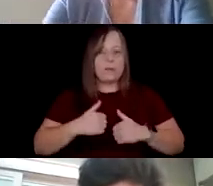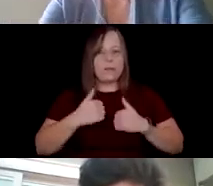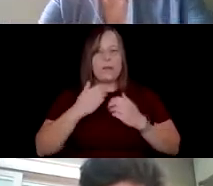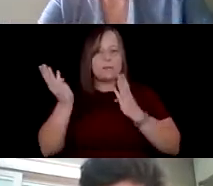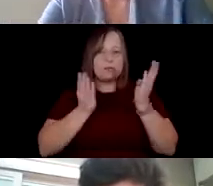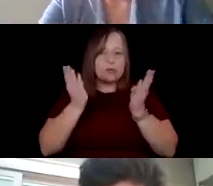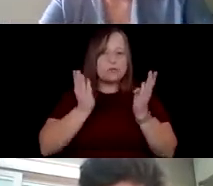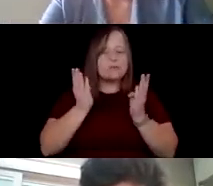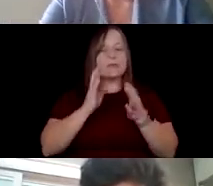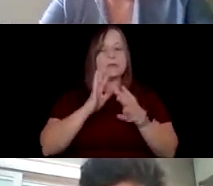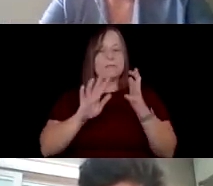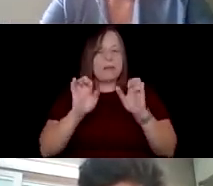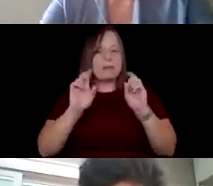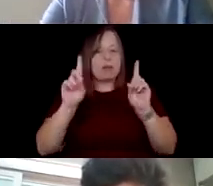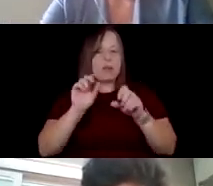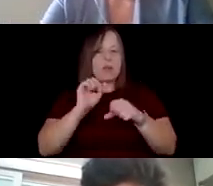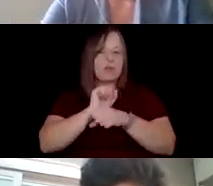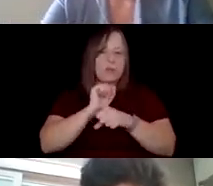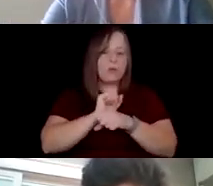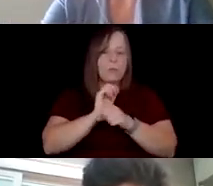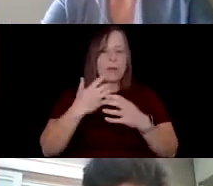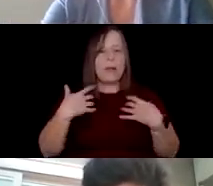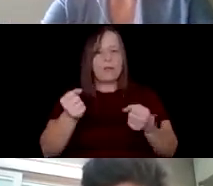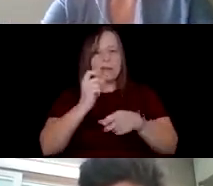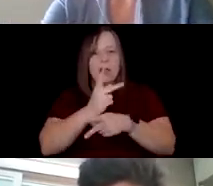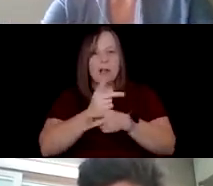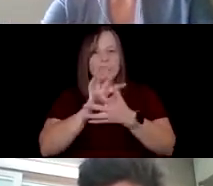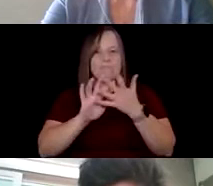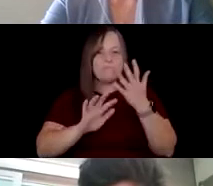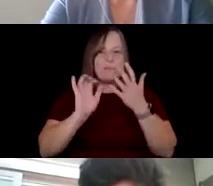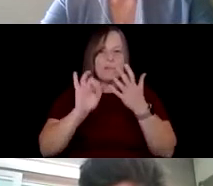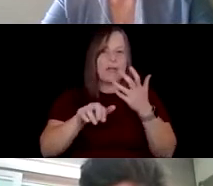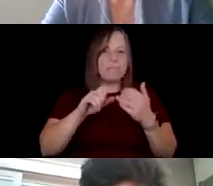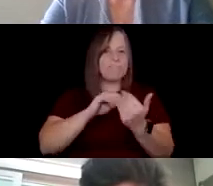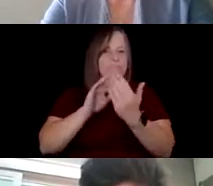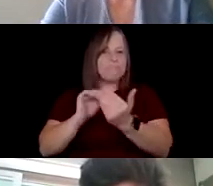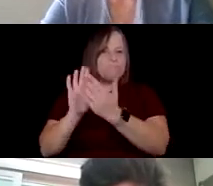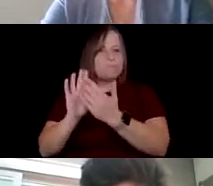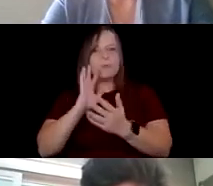to get education, employment, healthcare. But, so, what we're gonna be talking about today